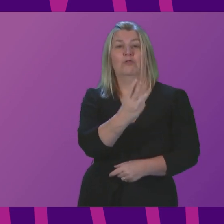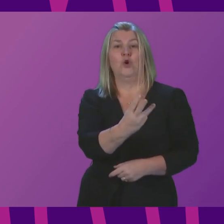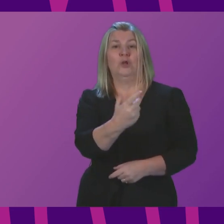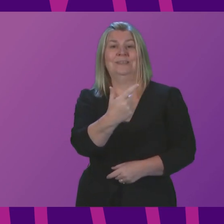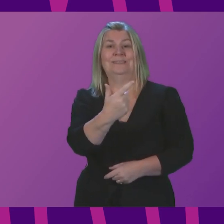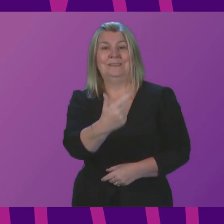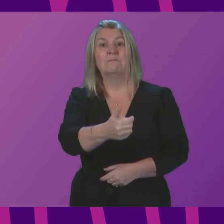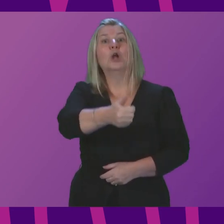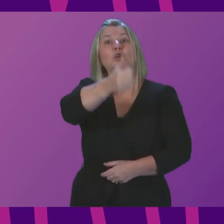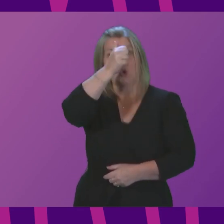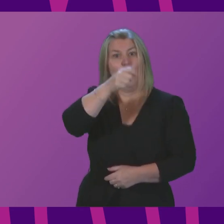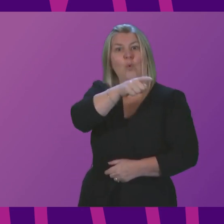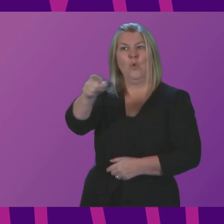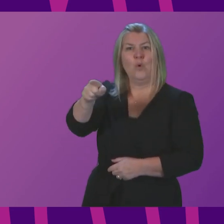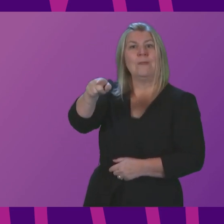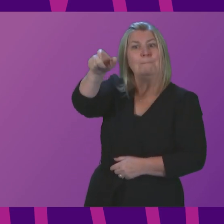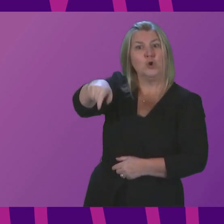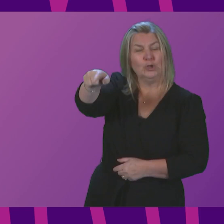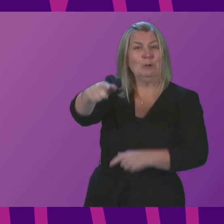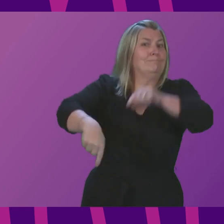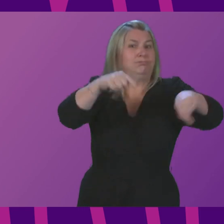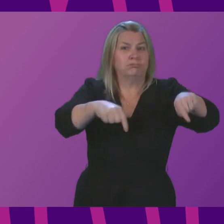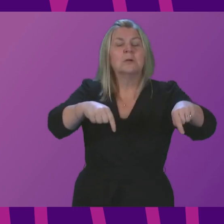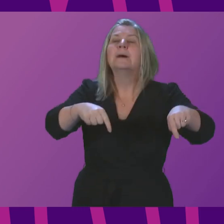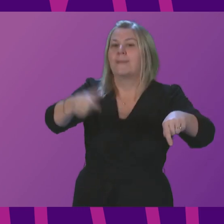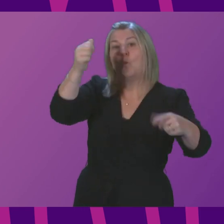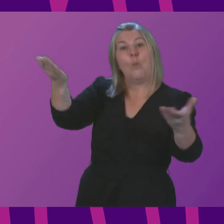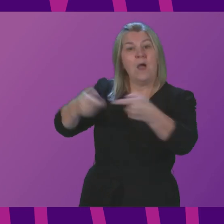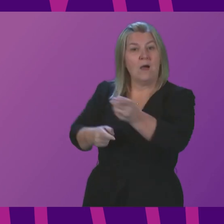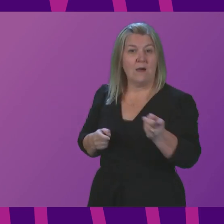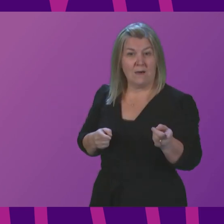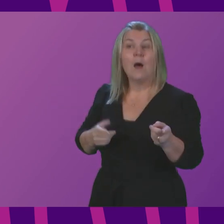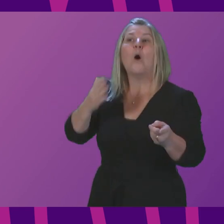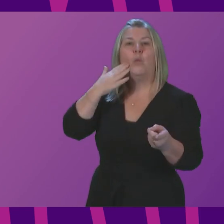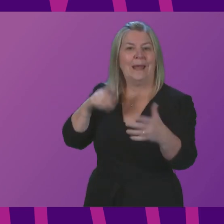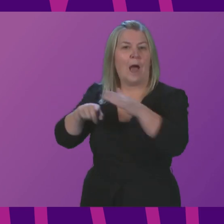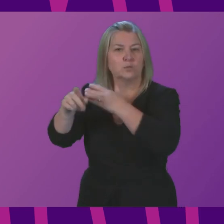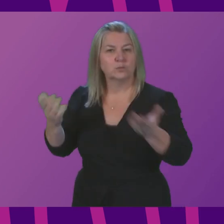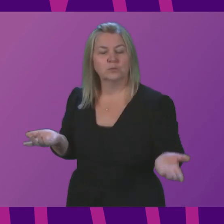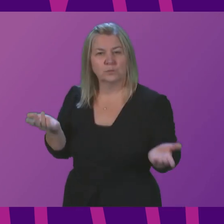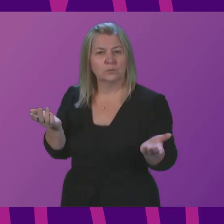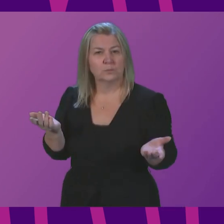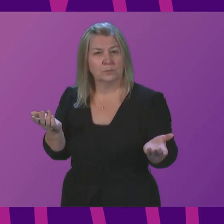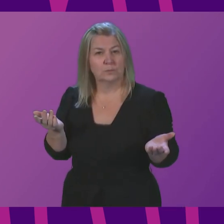their case is and when they will be released. Less than 1 per cent of those victims know